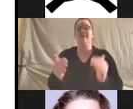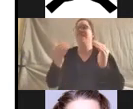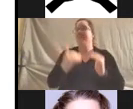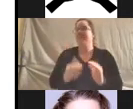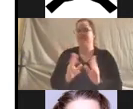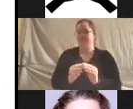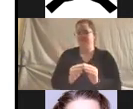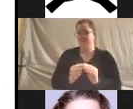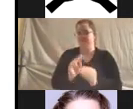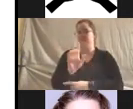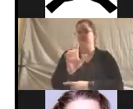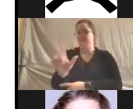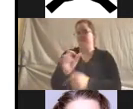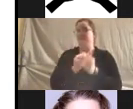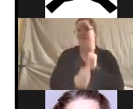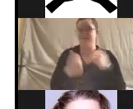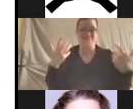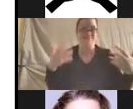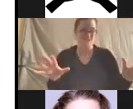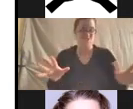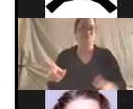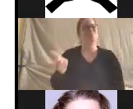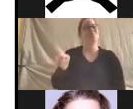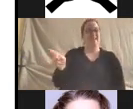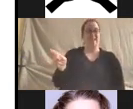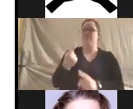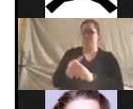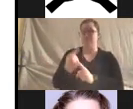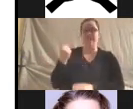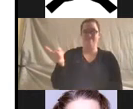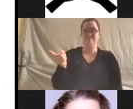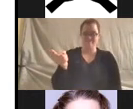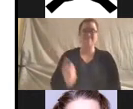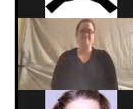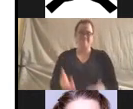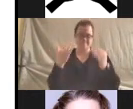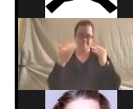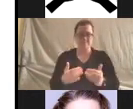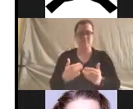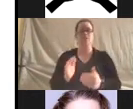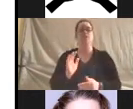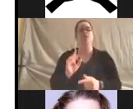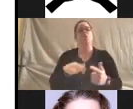So, he was right. So, when our bill failed,